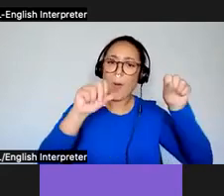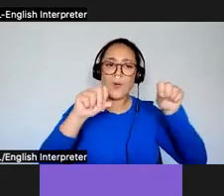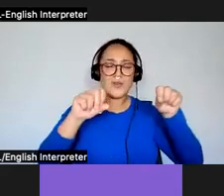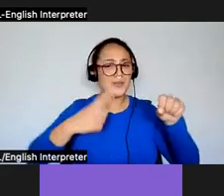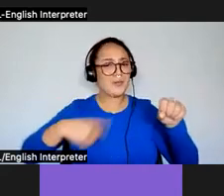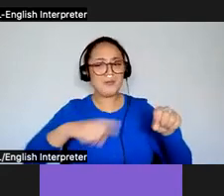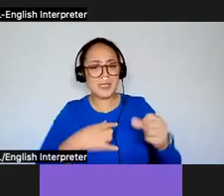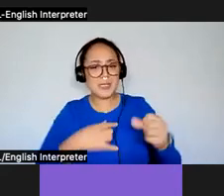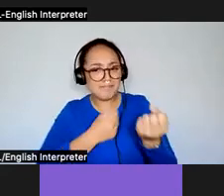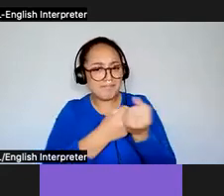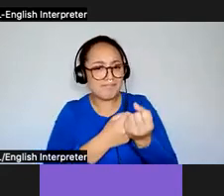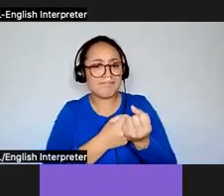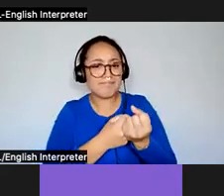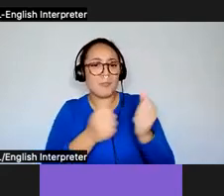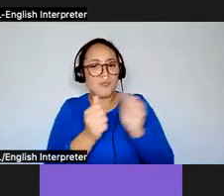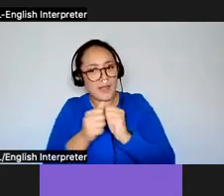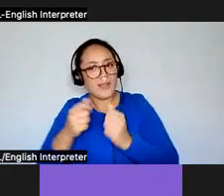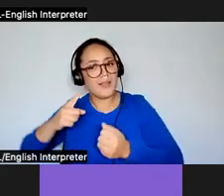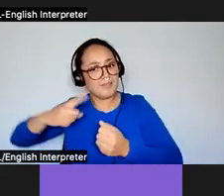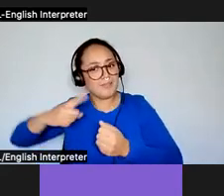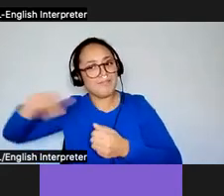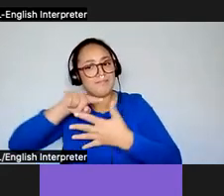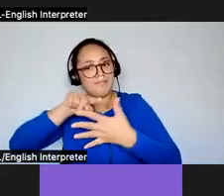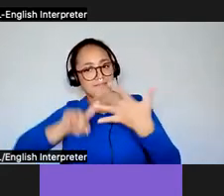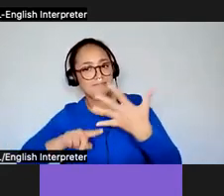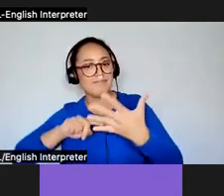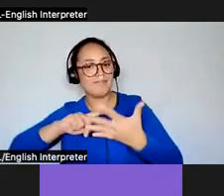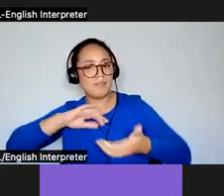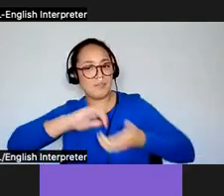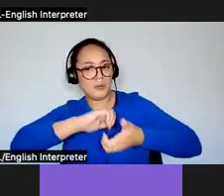Next slide, please.